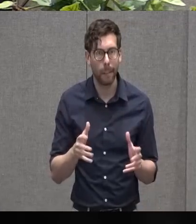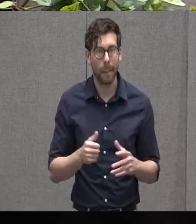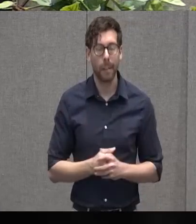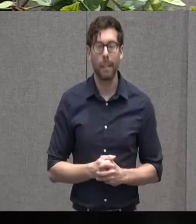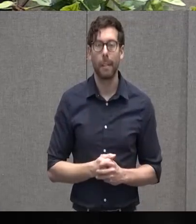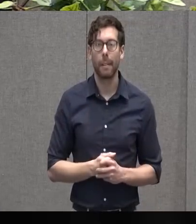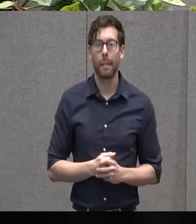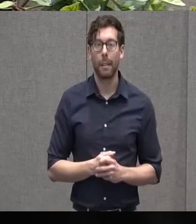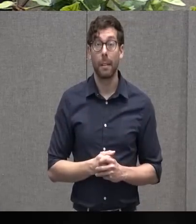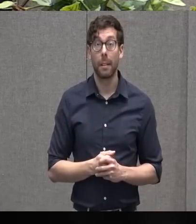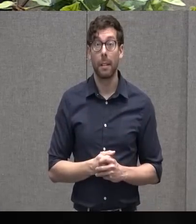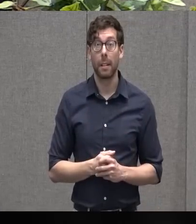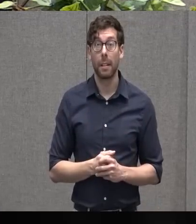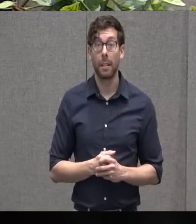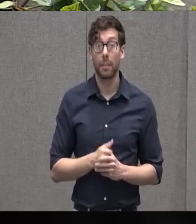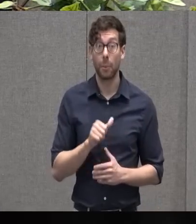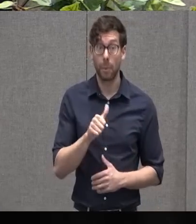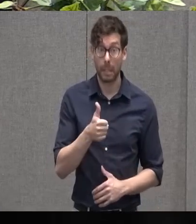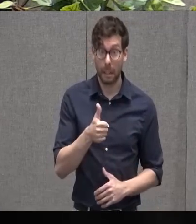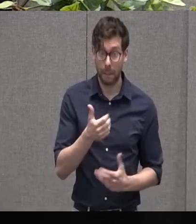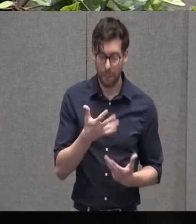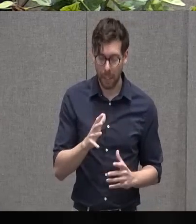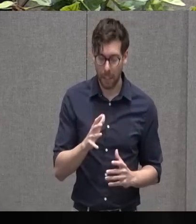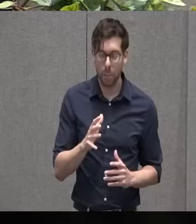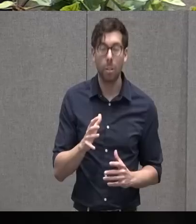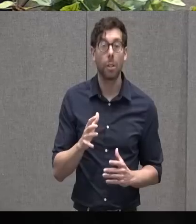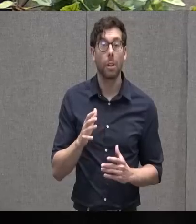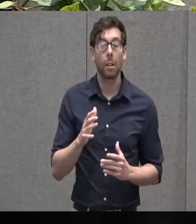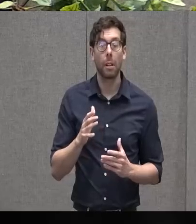After 10, 12, 14, 16, 18, 20.